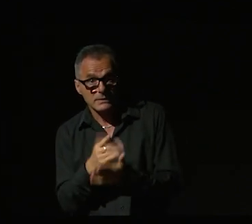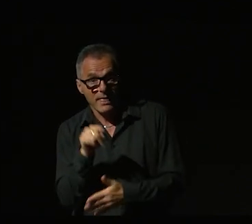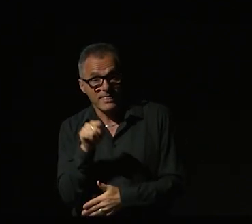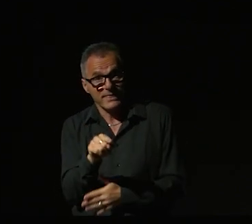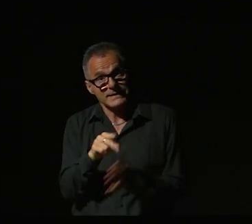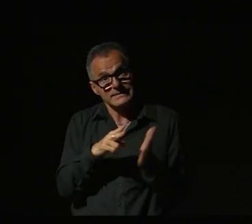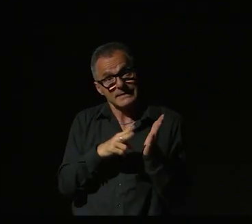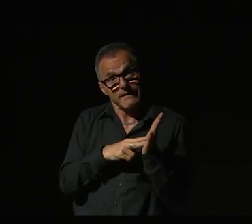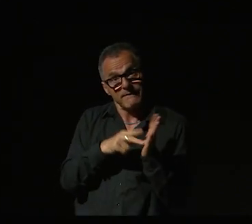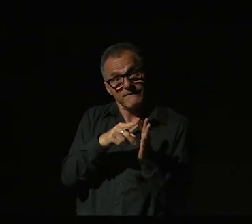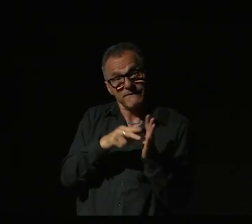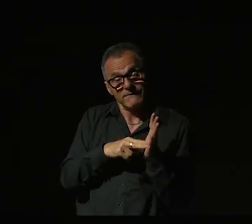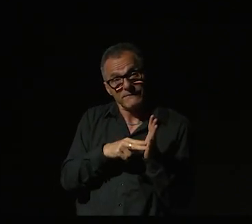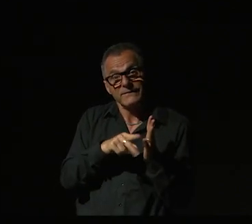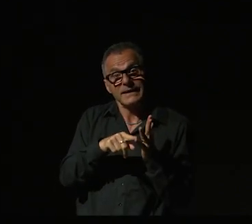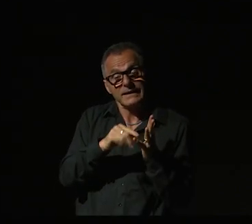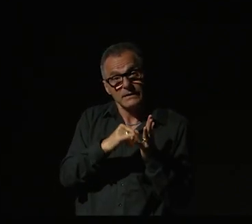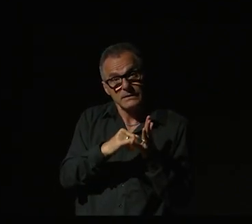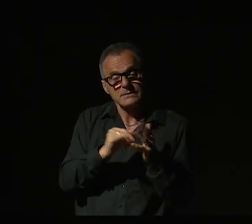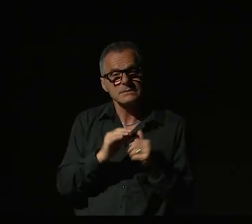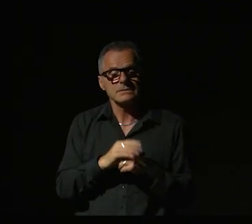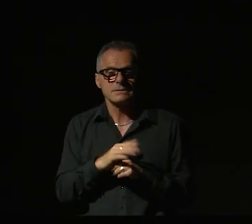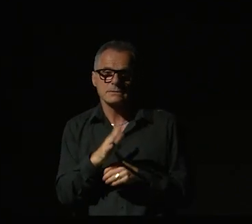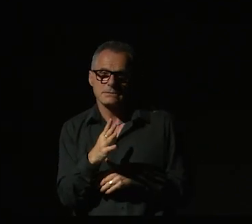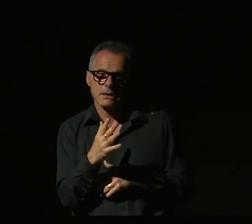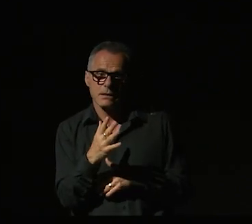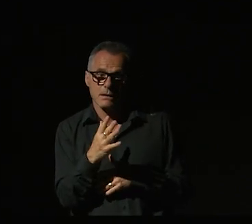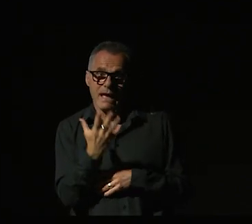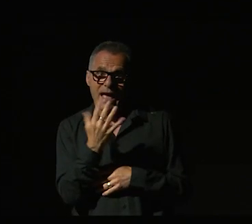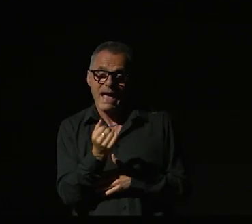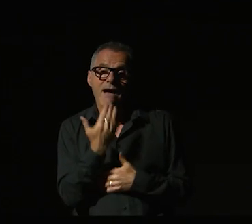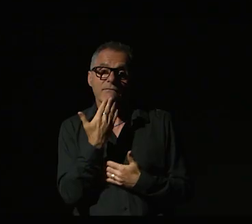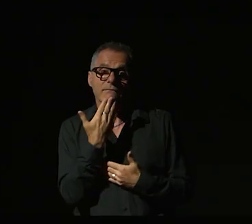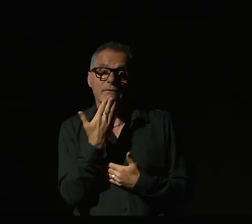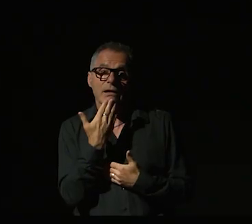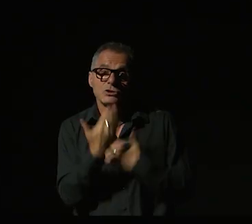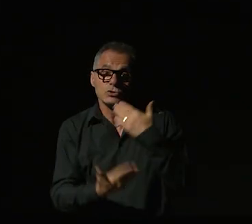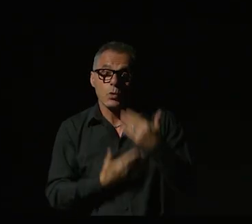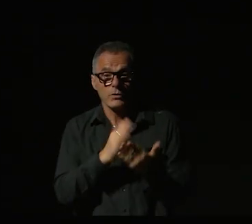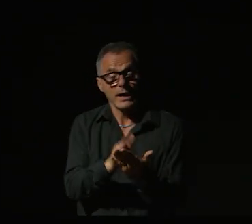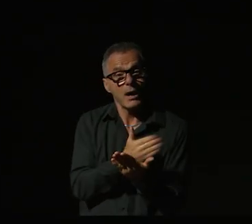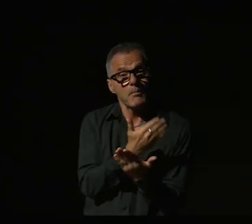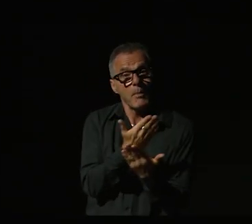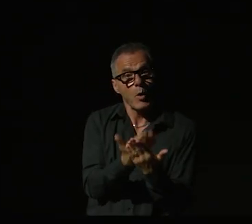there is an account, a fourth-century account by Claudian. It's a poem written for the wedding,